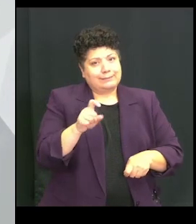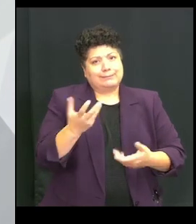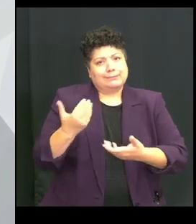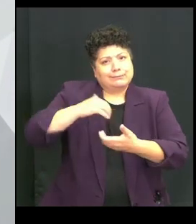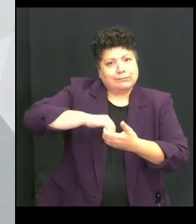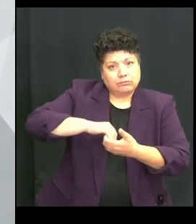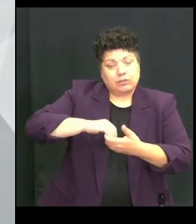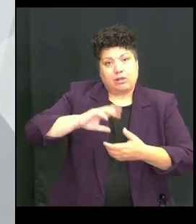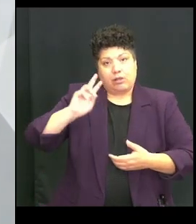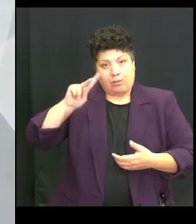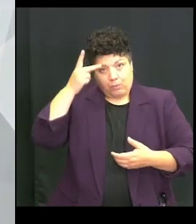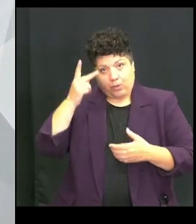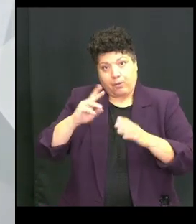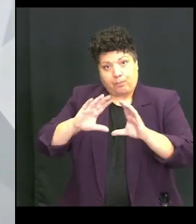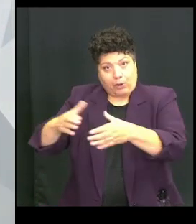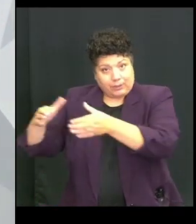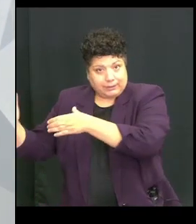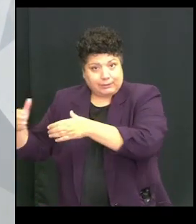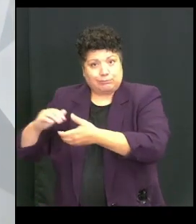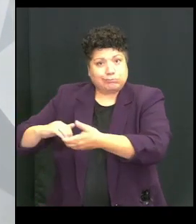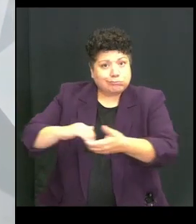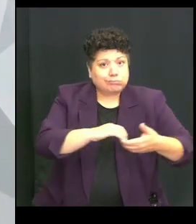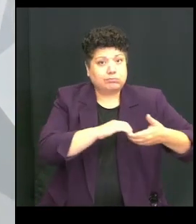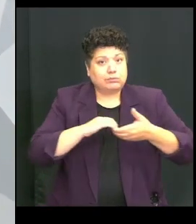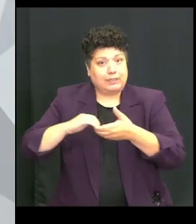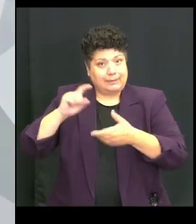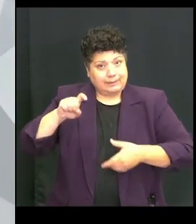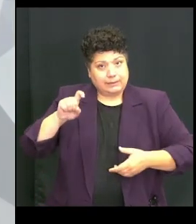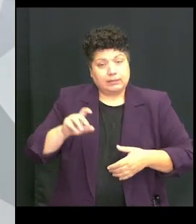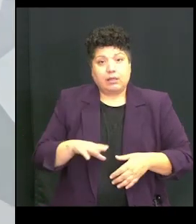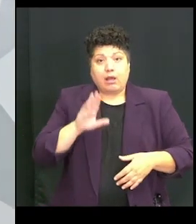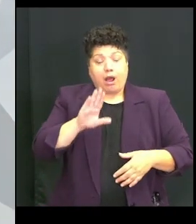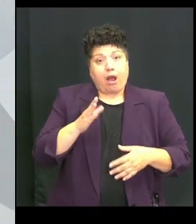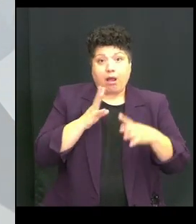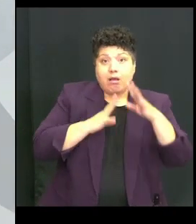and so it tones down the rhetoric and tones down the temperature.